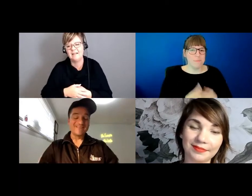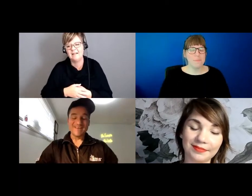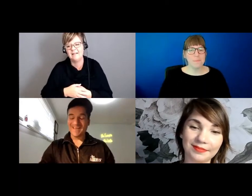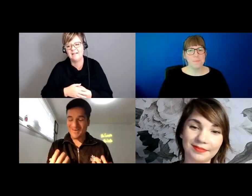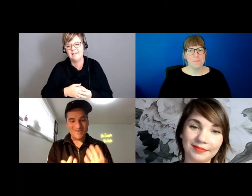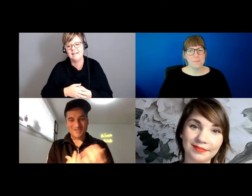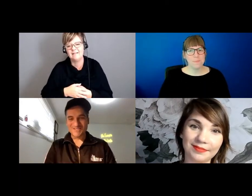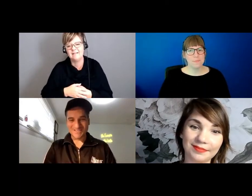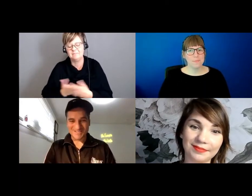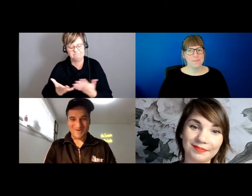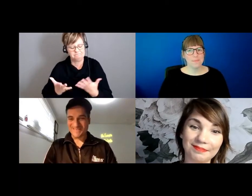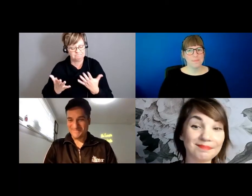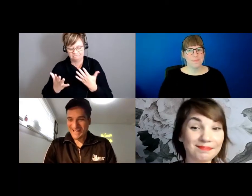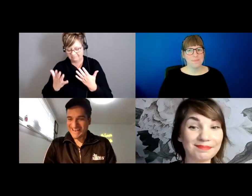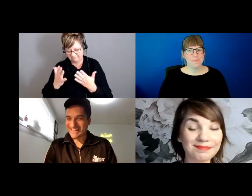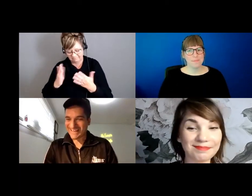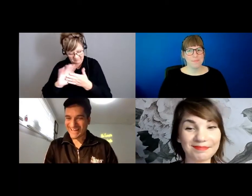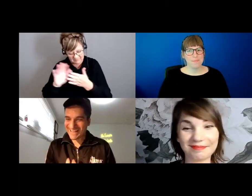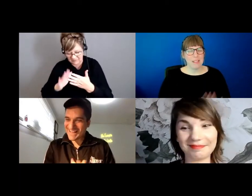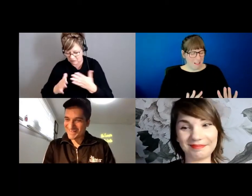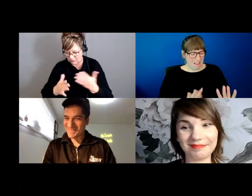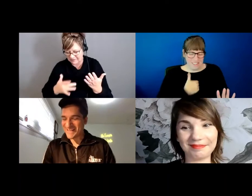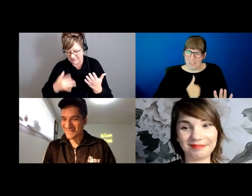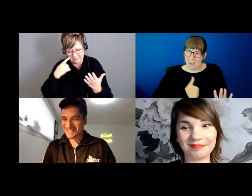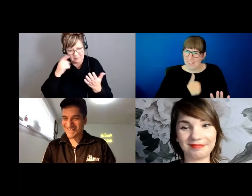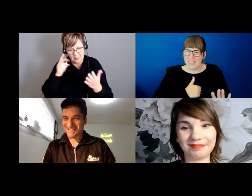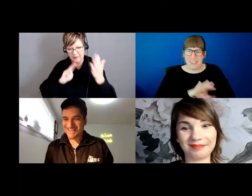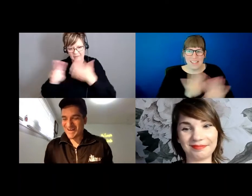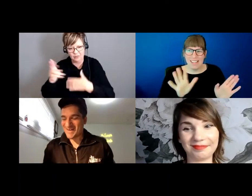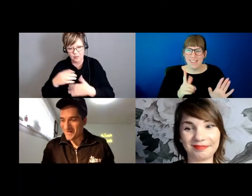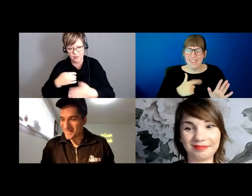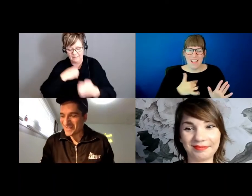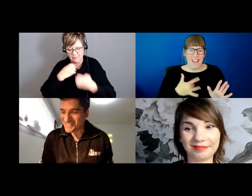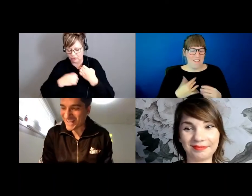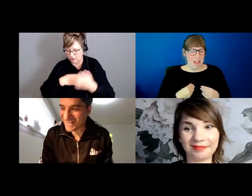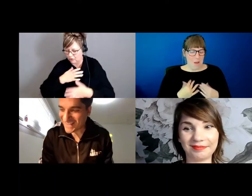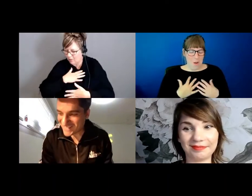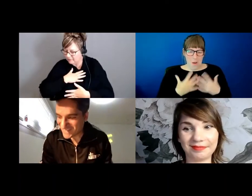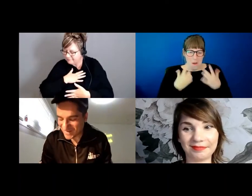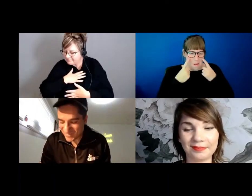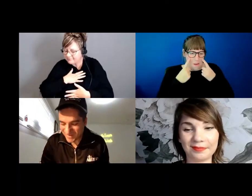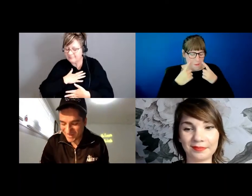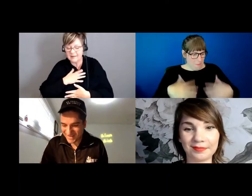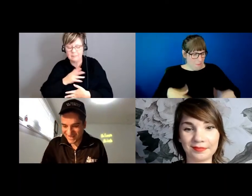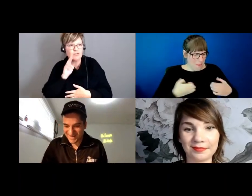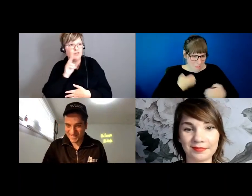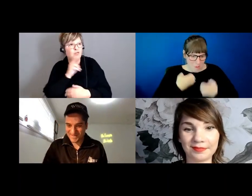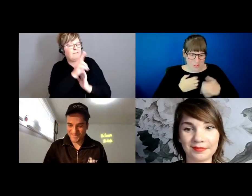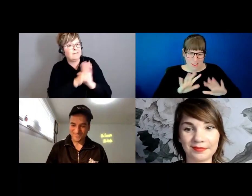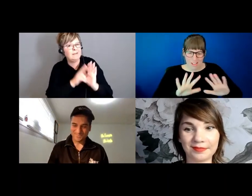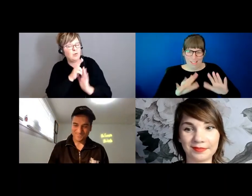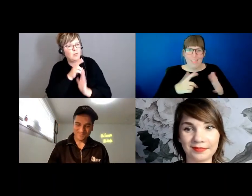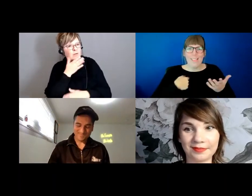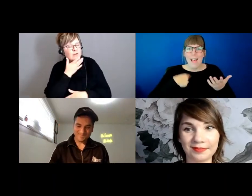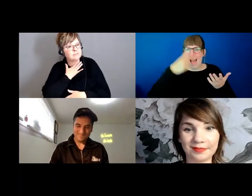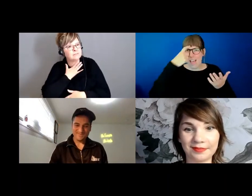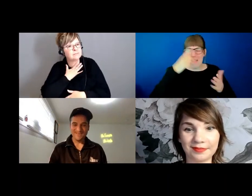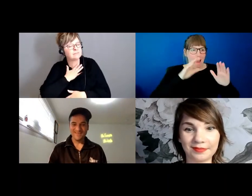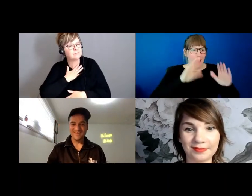SORRY, I'M SORRY, I'M GETTING EMOTIONAL. I DIDN'T THINK THIS WAS OCCUR. I WAS WATCHING